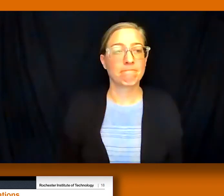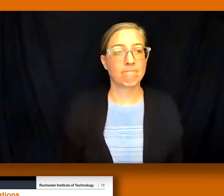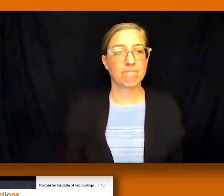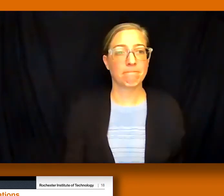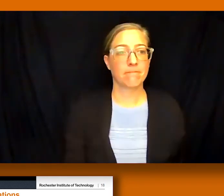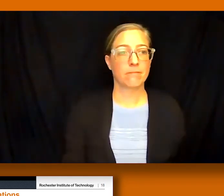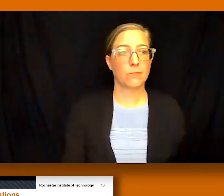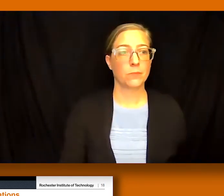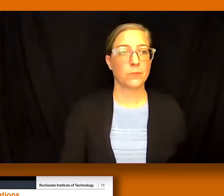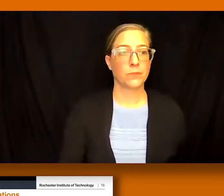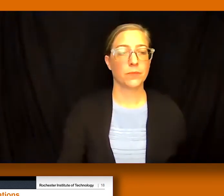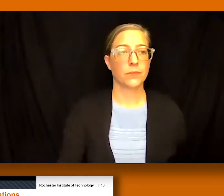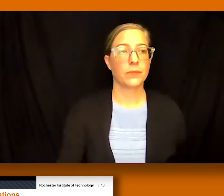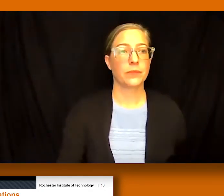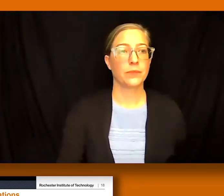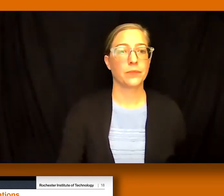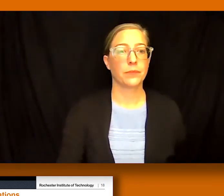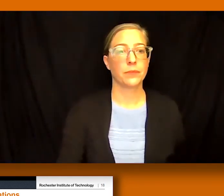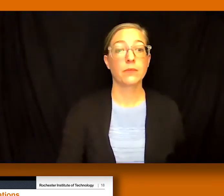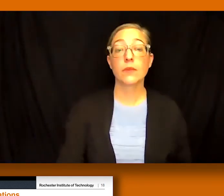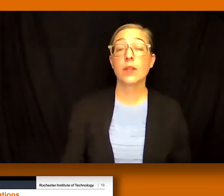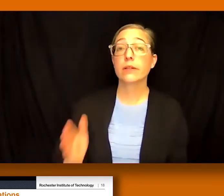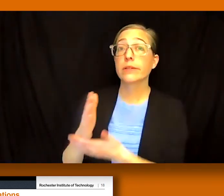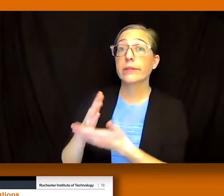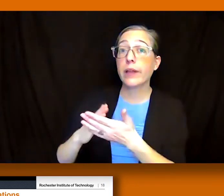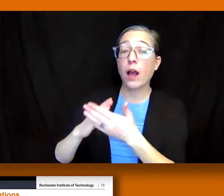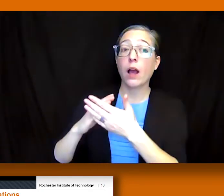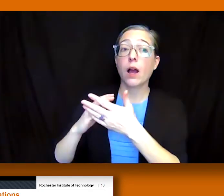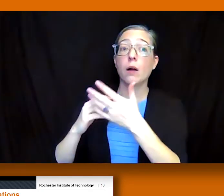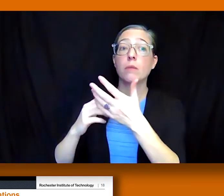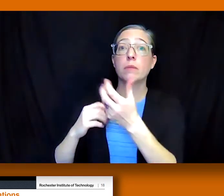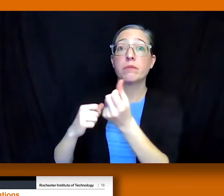And then, some sponsors do limit indirect costs as well.